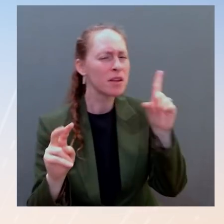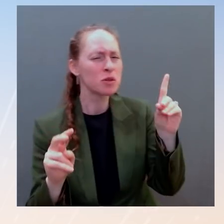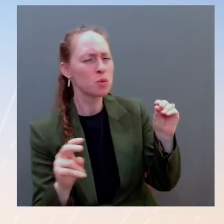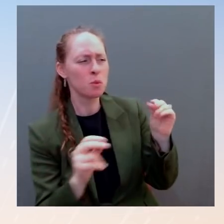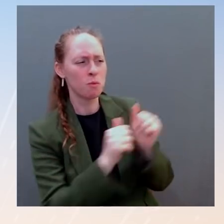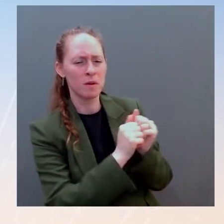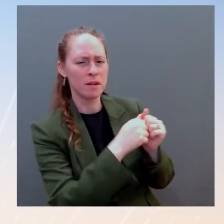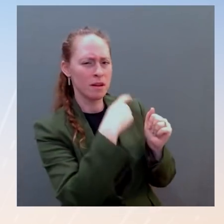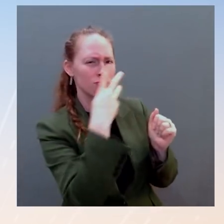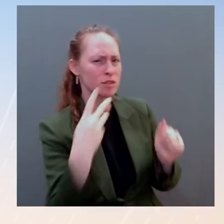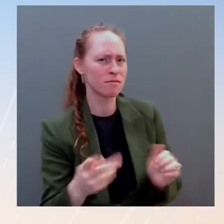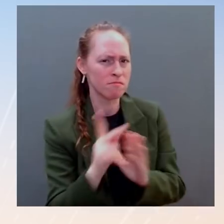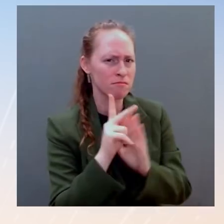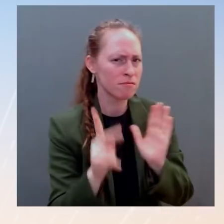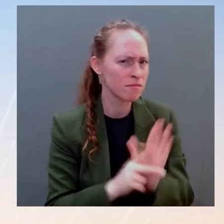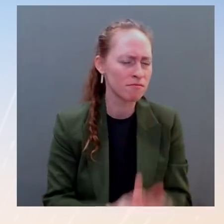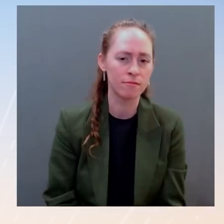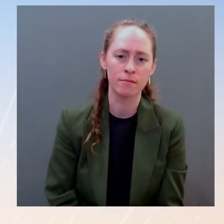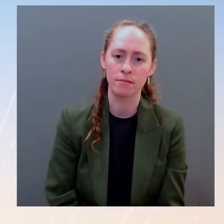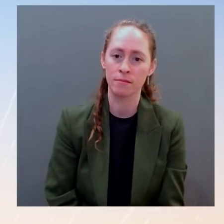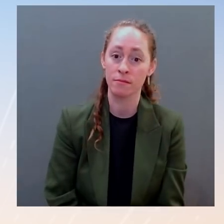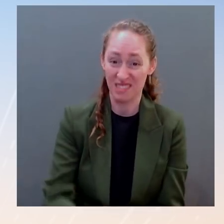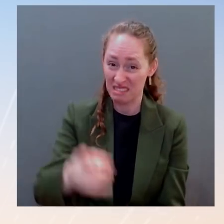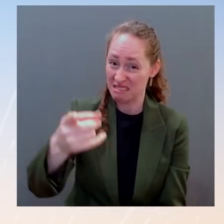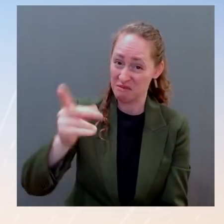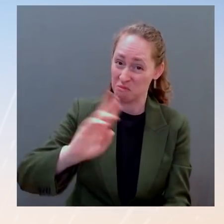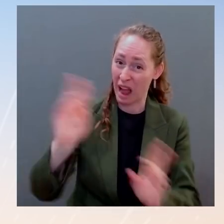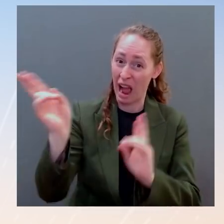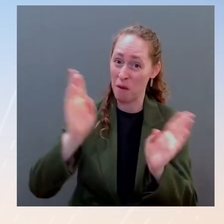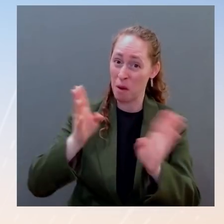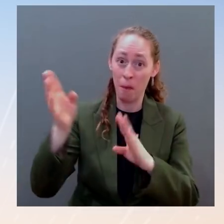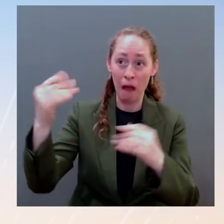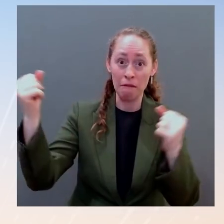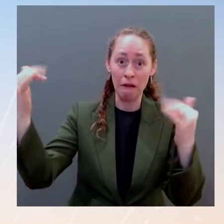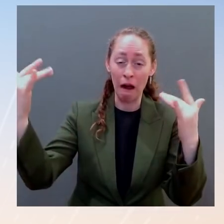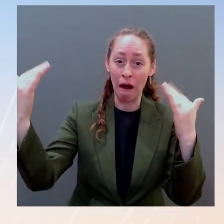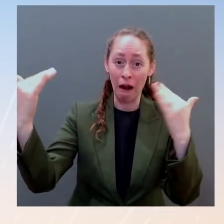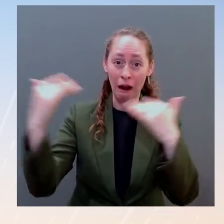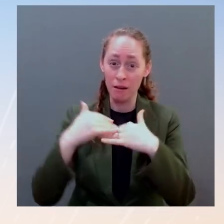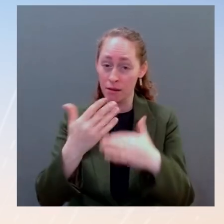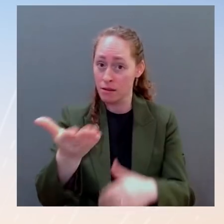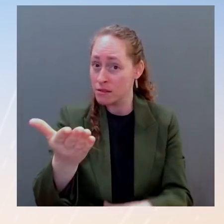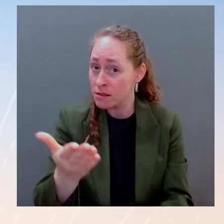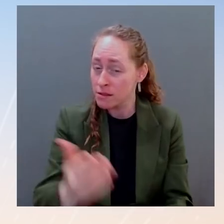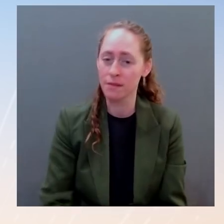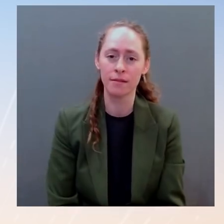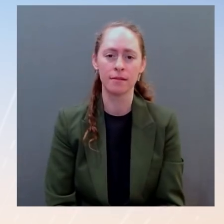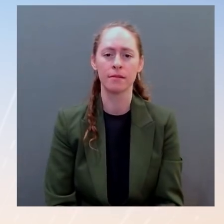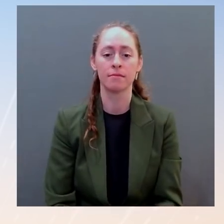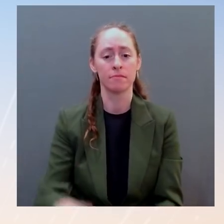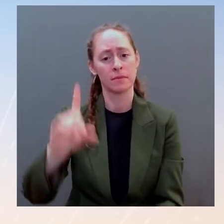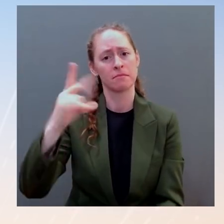Ms. Psaki: Well, the Department of Homeland Security has projected that there could be an increase in people coming to the border, and that's why they've had a six-part,